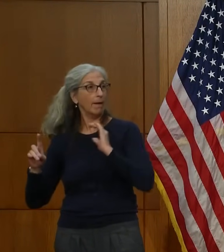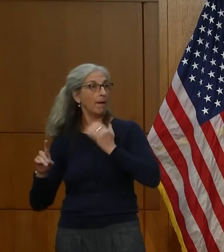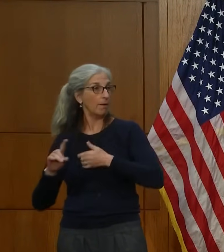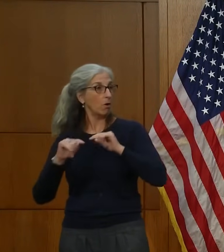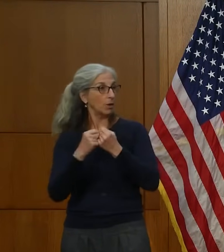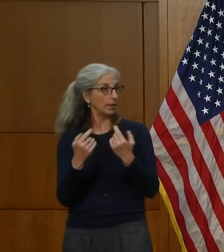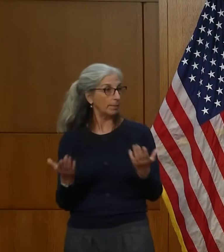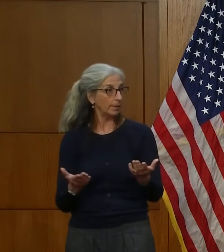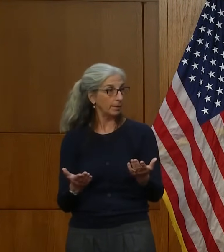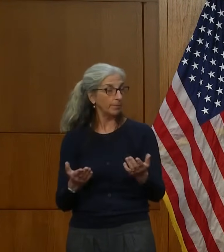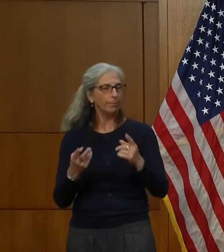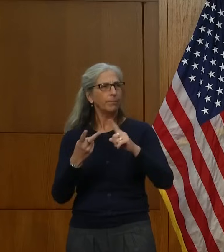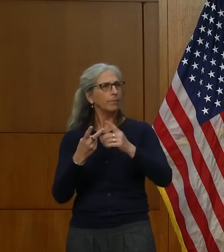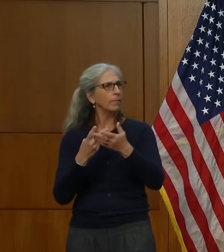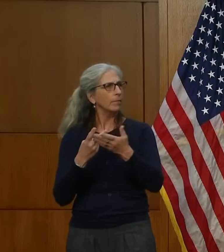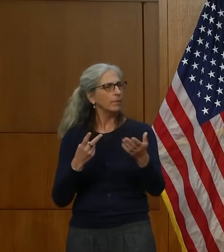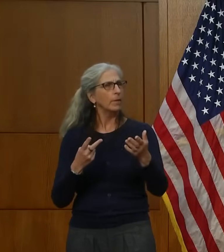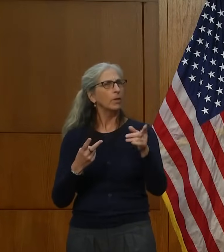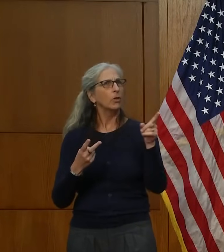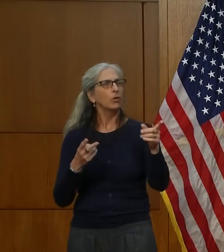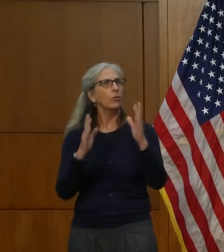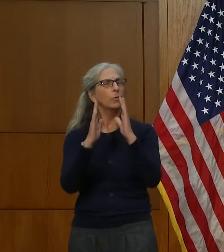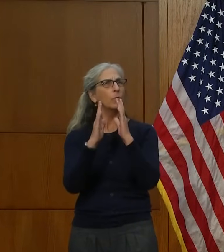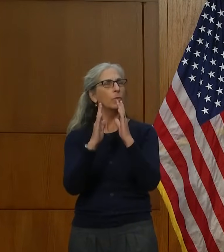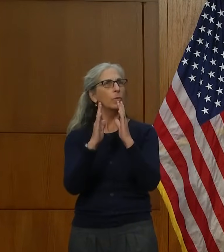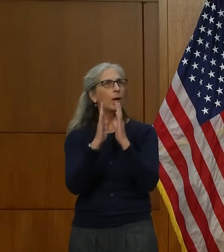TEAM HERE, ESSENTIALLY OVER THE MEDICAL RESERVE CORPS. SECOND,